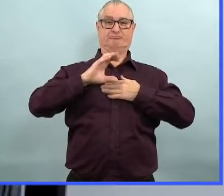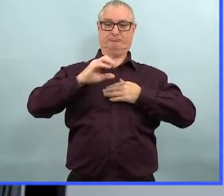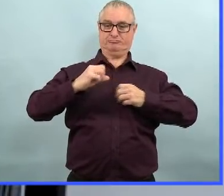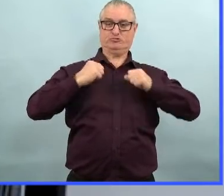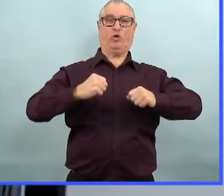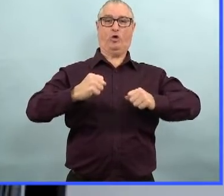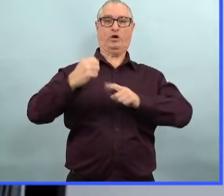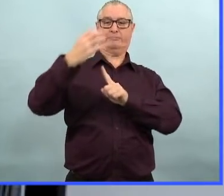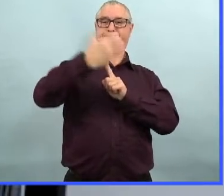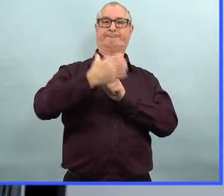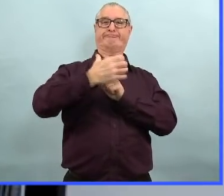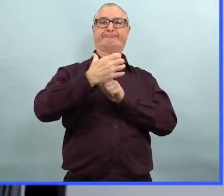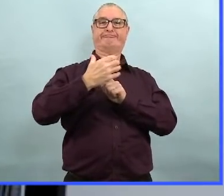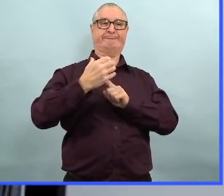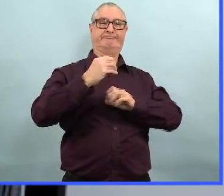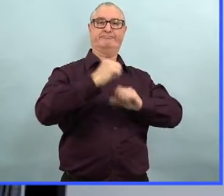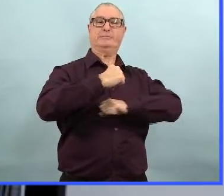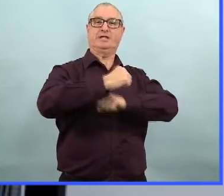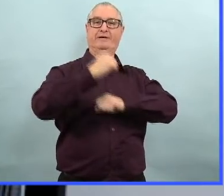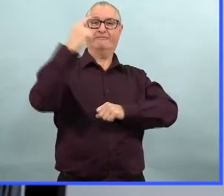we're hearing a lot about how this pandemic will end